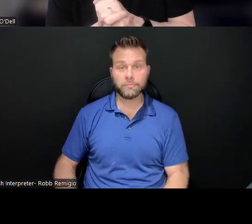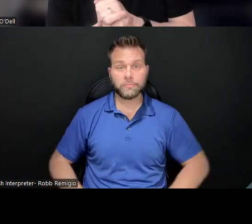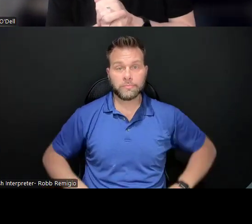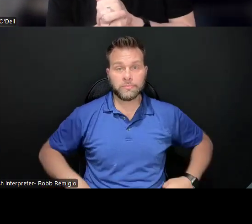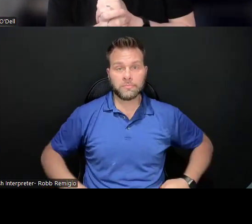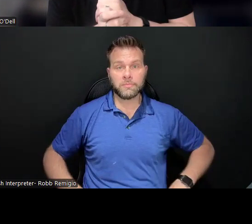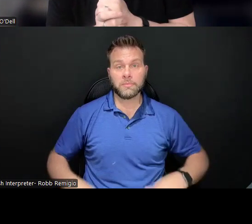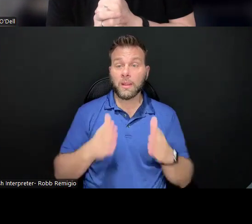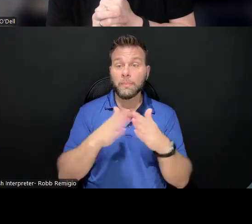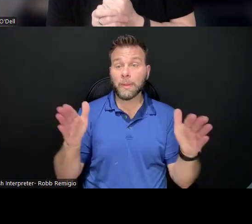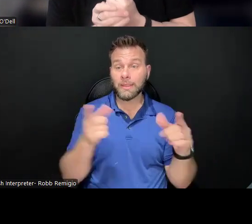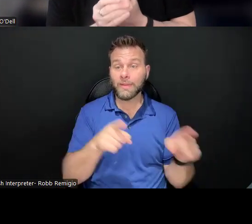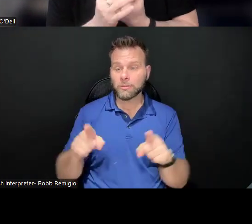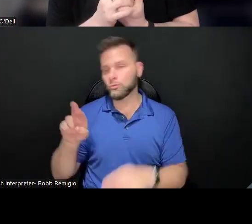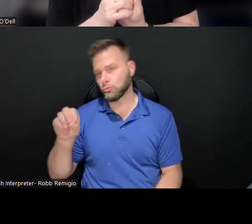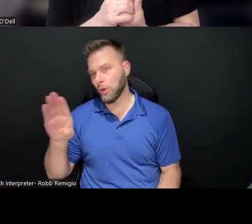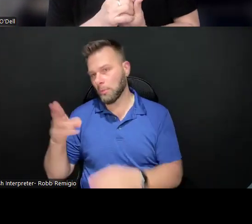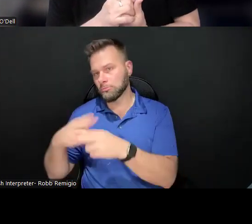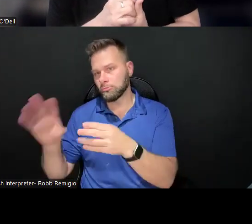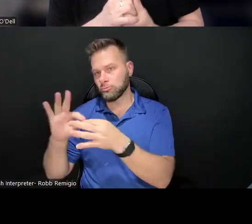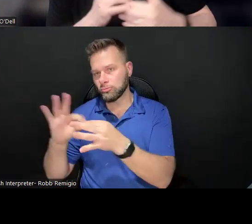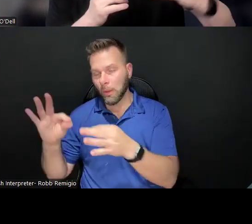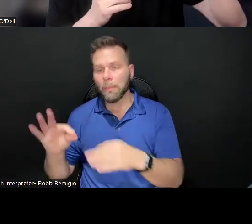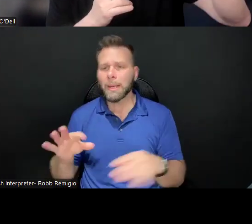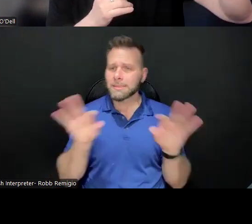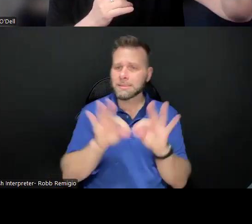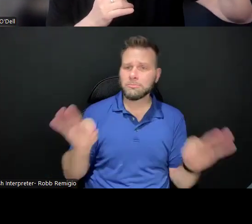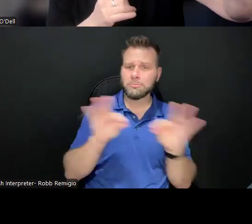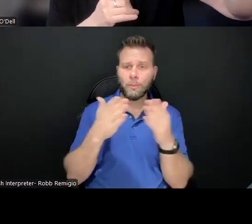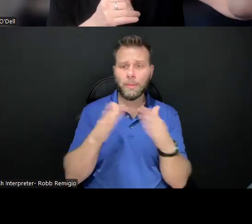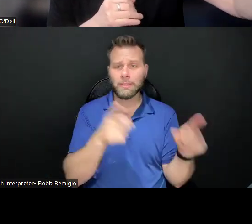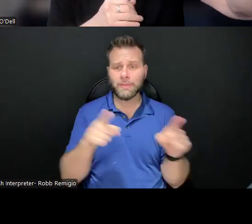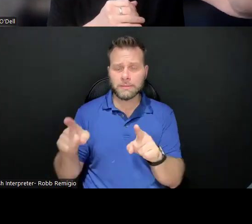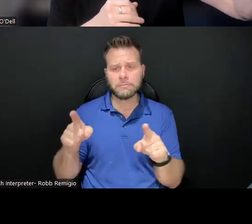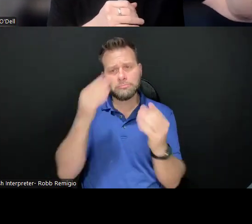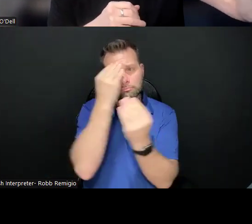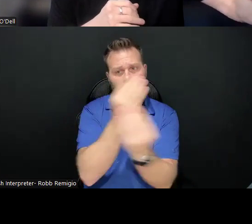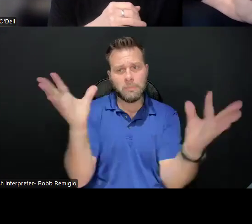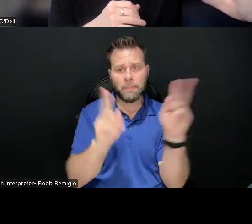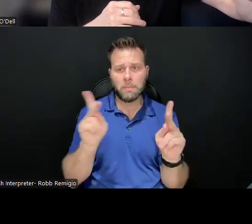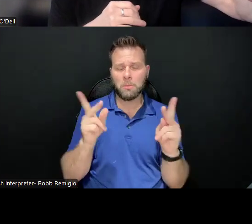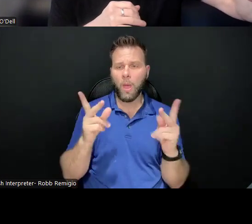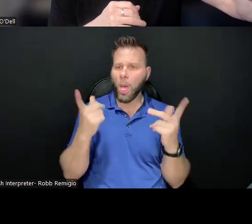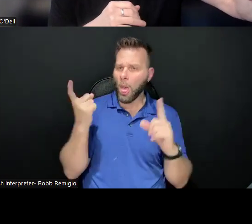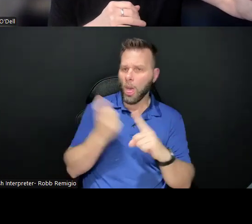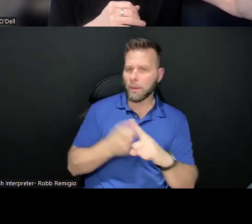Again, Camille and Rob talked You want to make sure what are